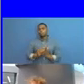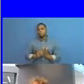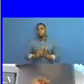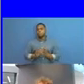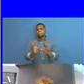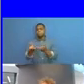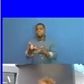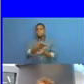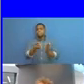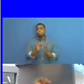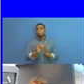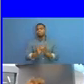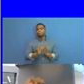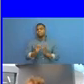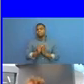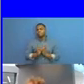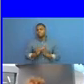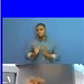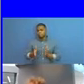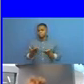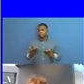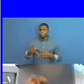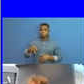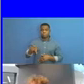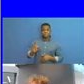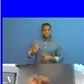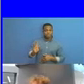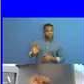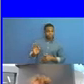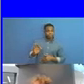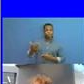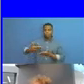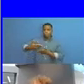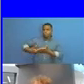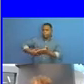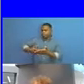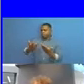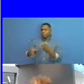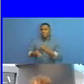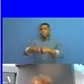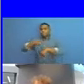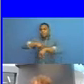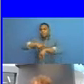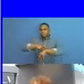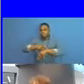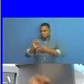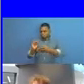to get to know each other, explore your artistic interests. And this is a screen where you will explain to each other, well who am I?